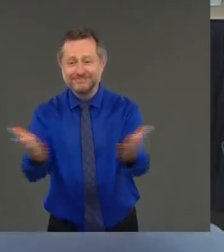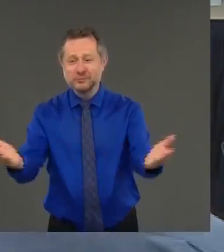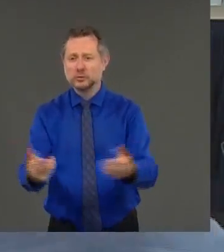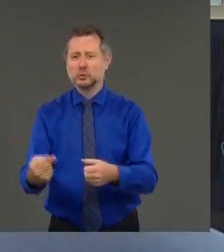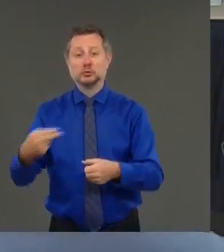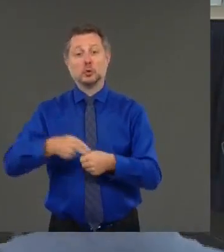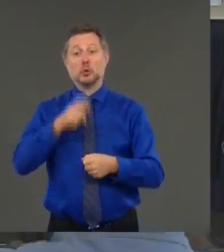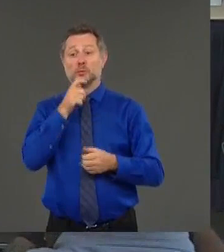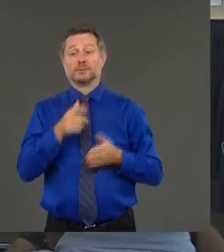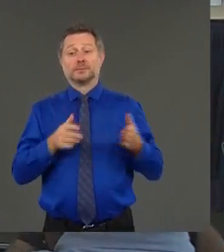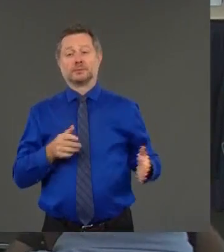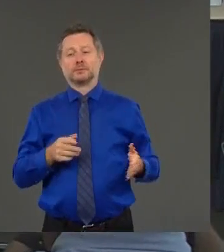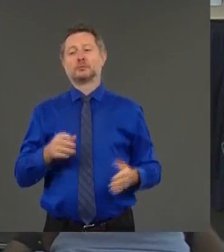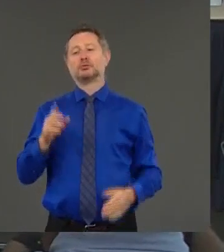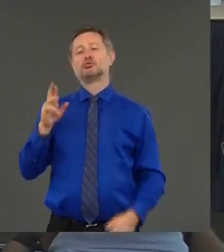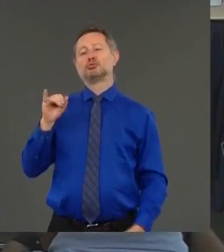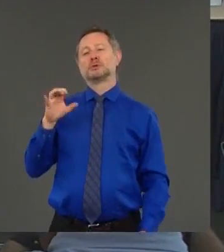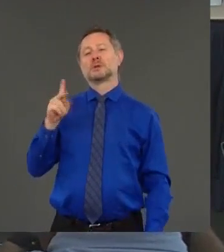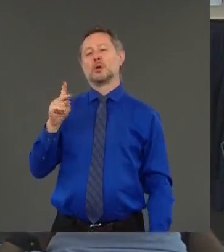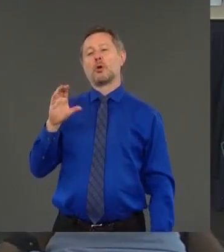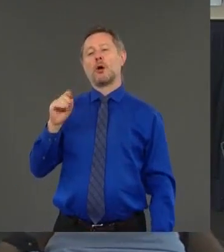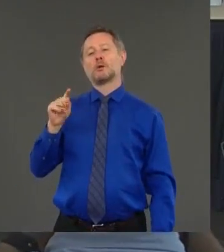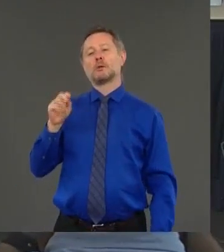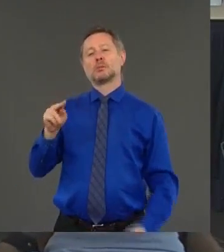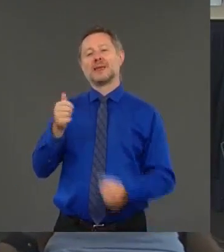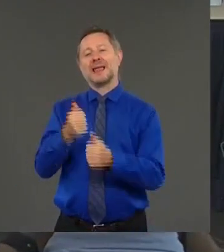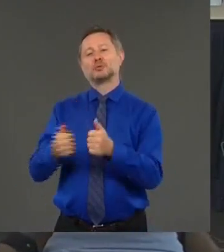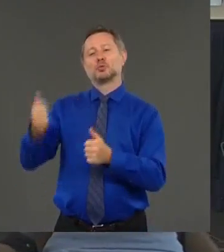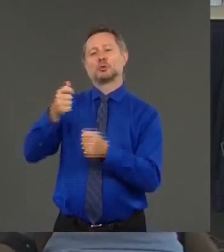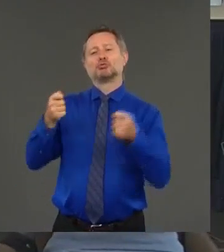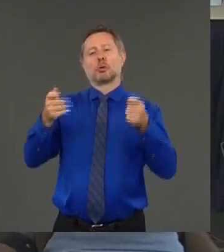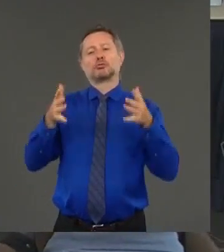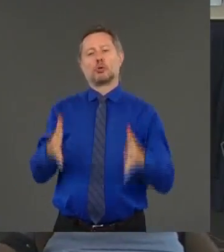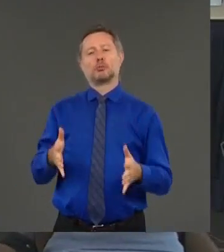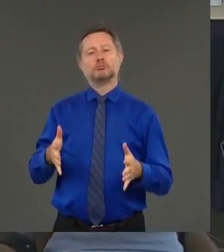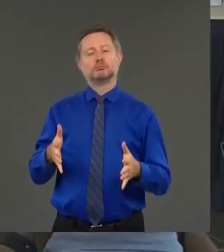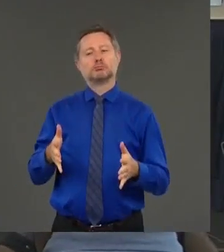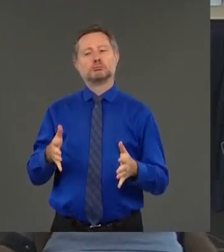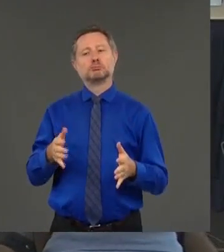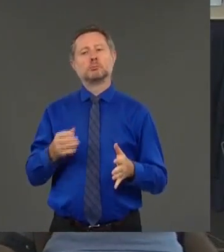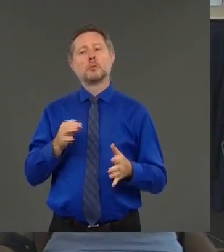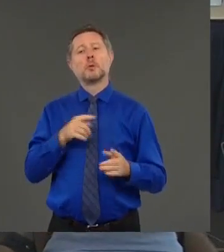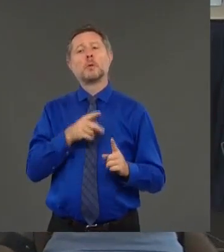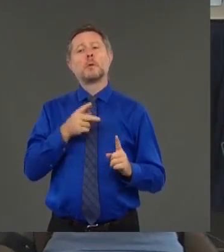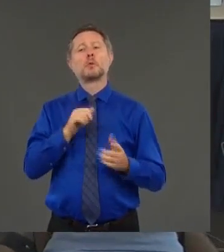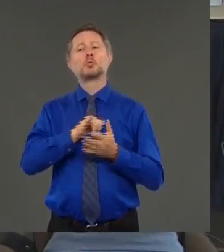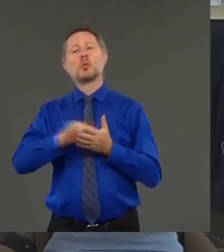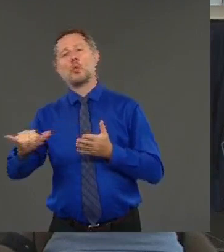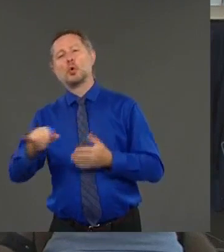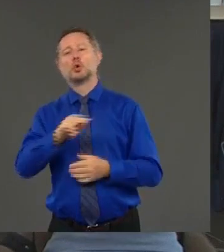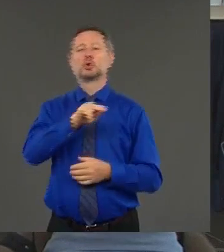GOOD AFTERNOON. GOOD TO SEE YOU ALL HERE TODAY. I'M JOINED